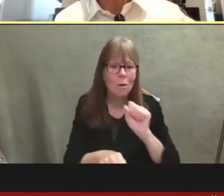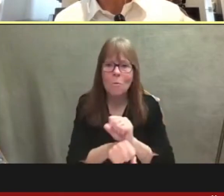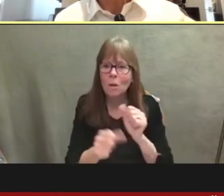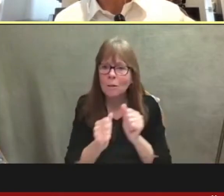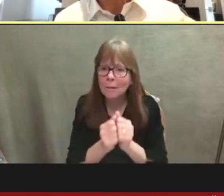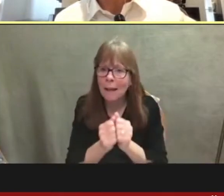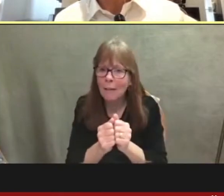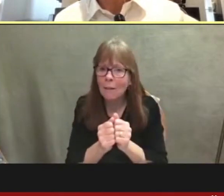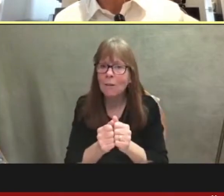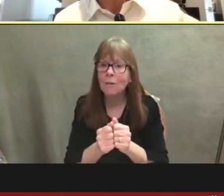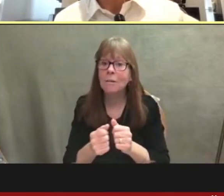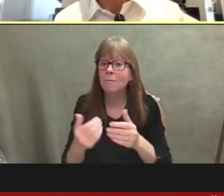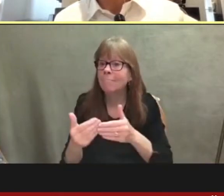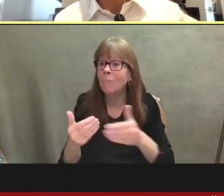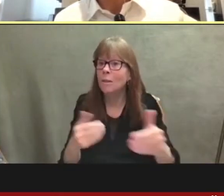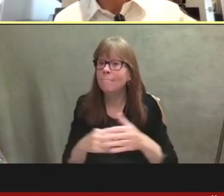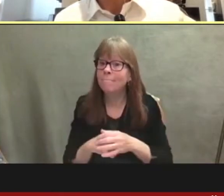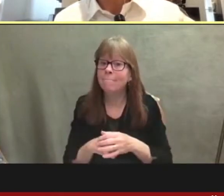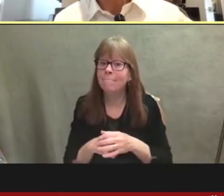Here are the Thank You’s.